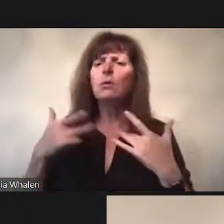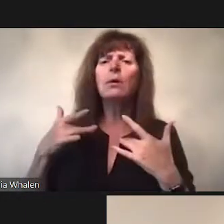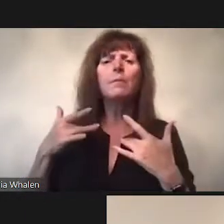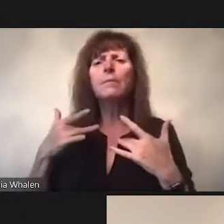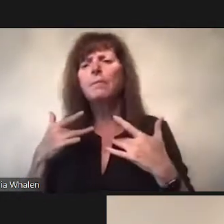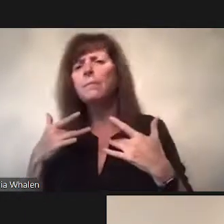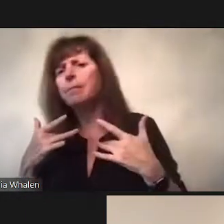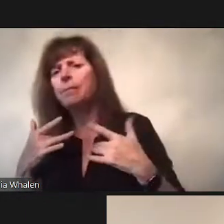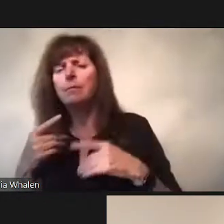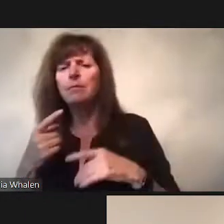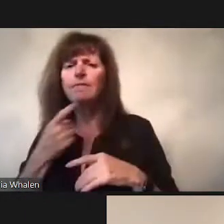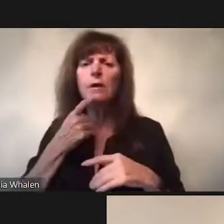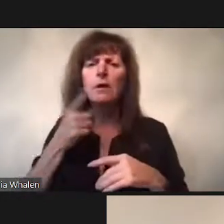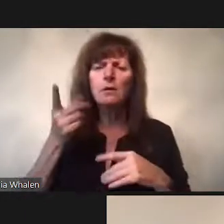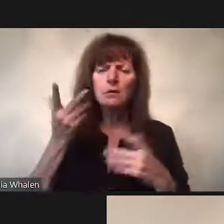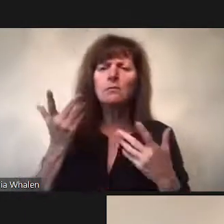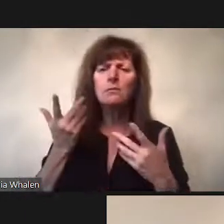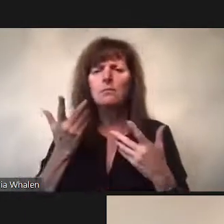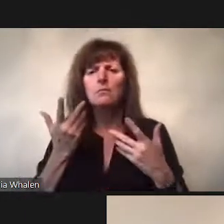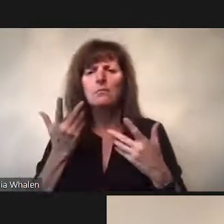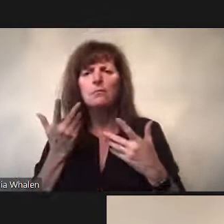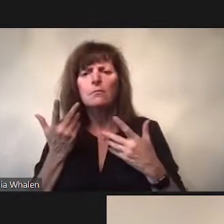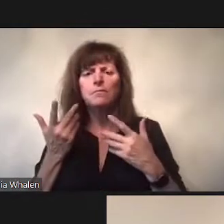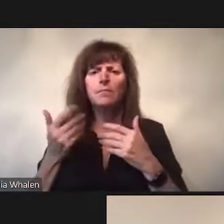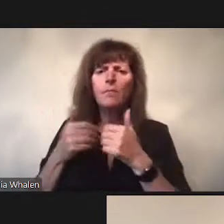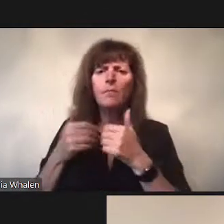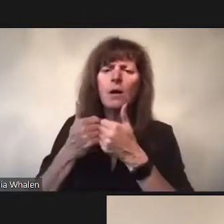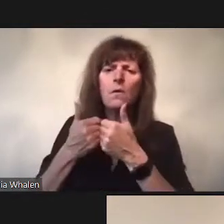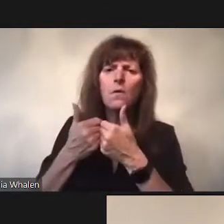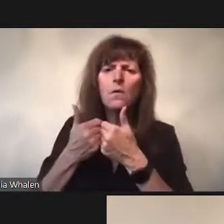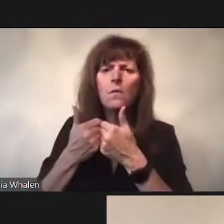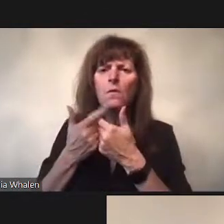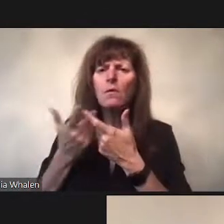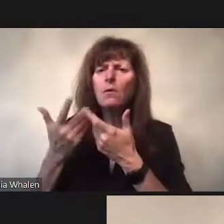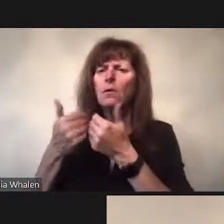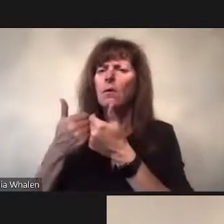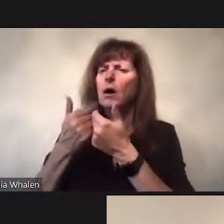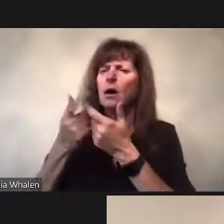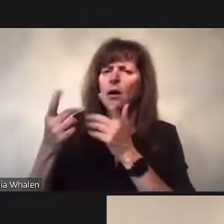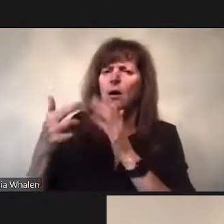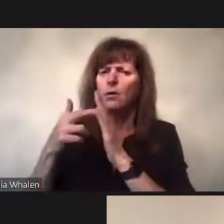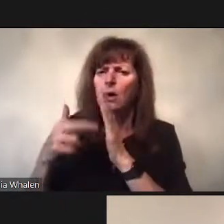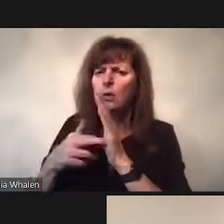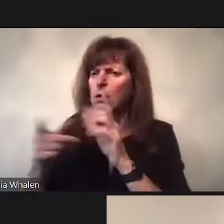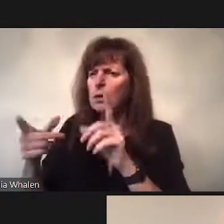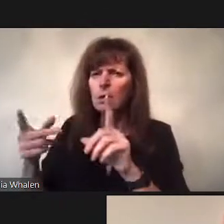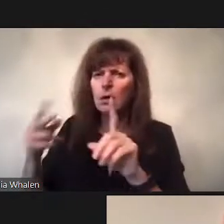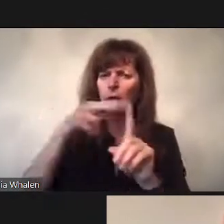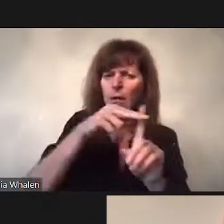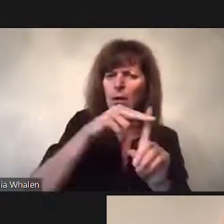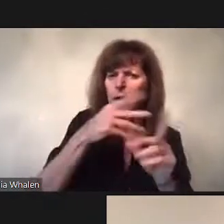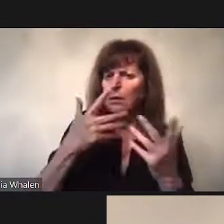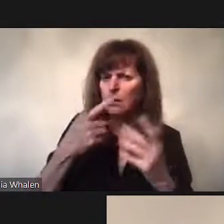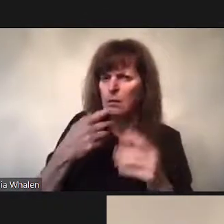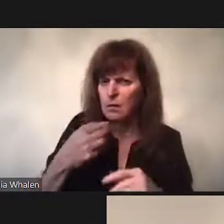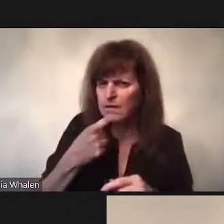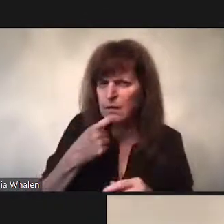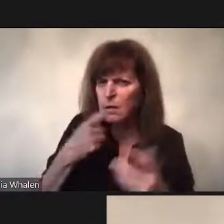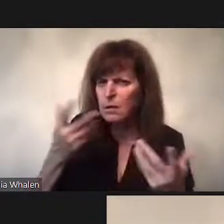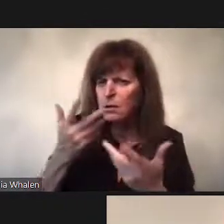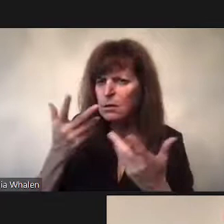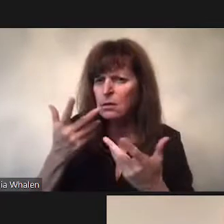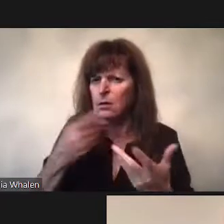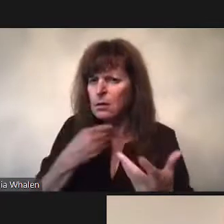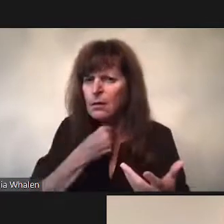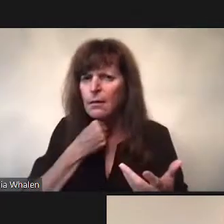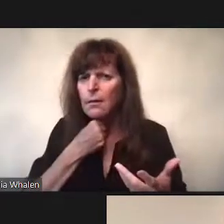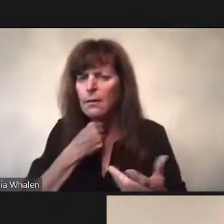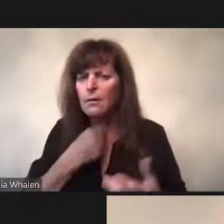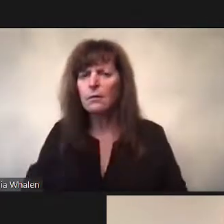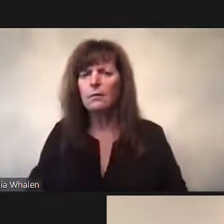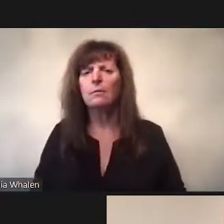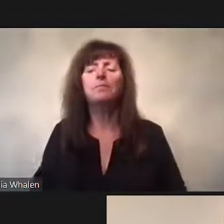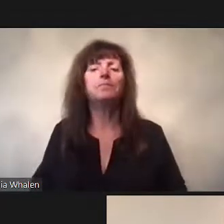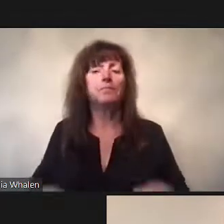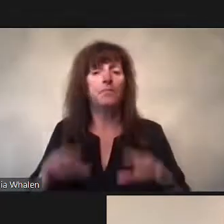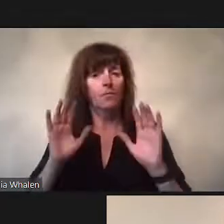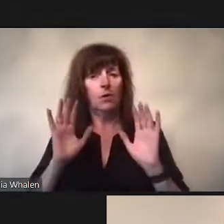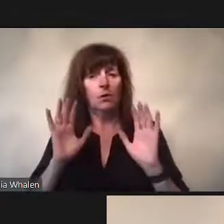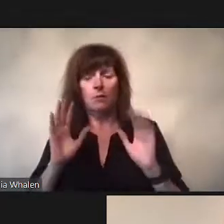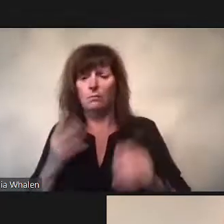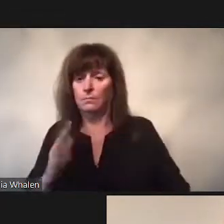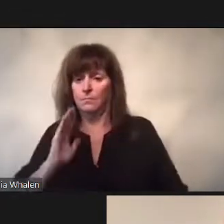Just in terms of archiving, the understanding at a national and at a global level.